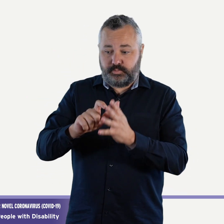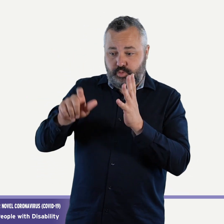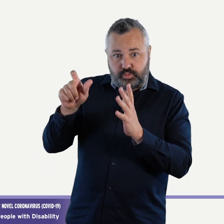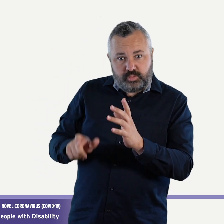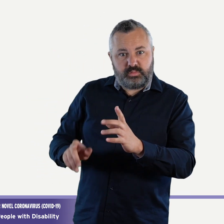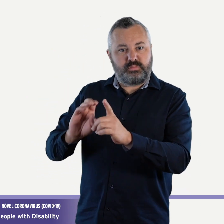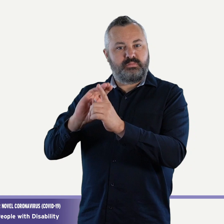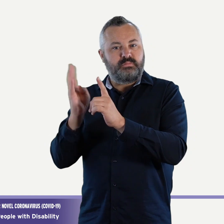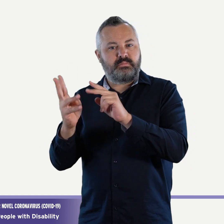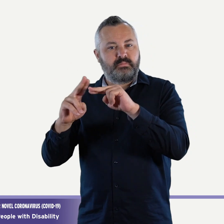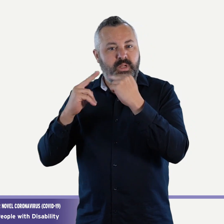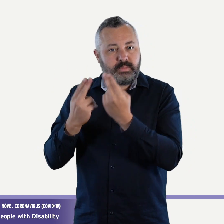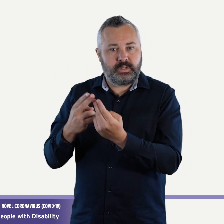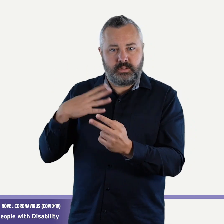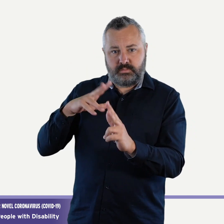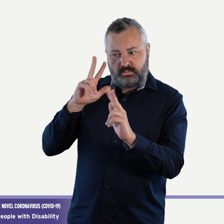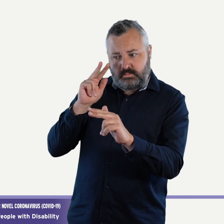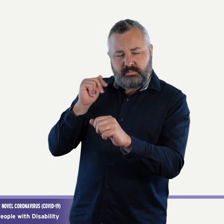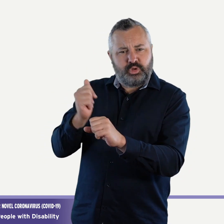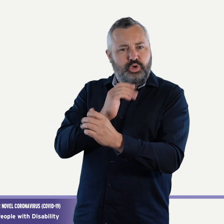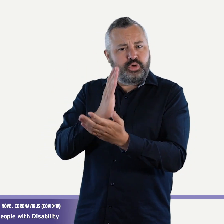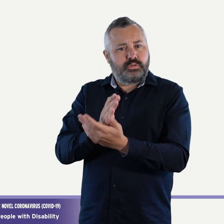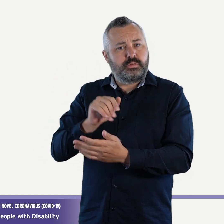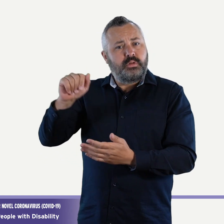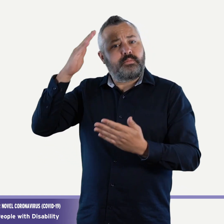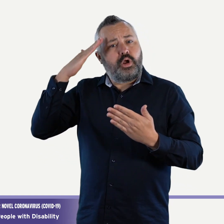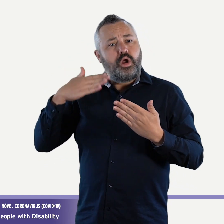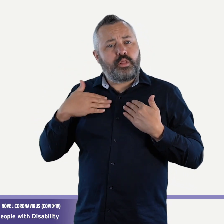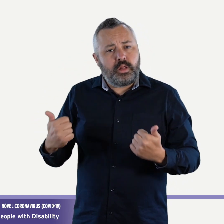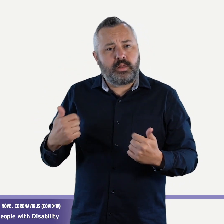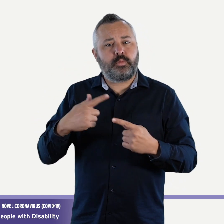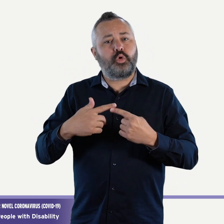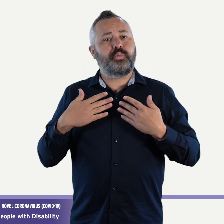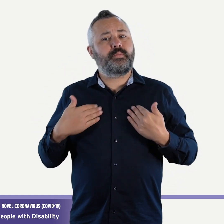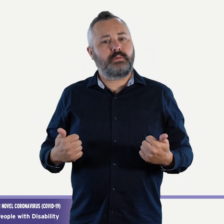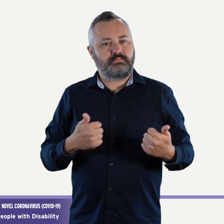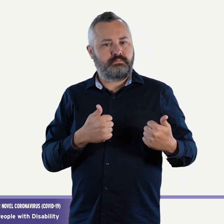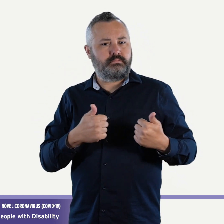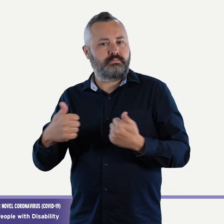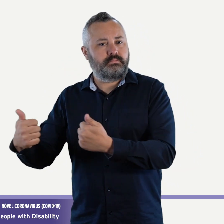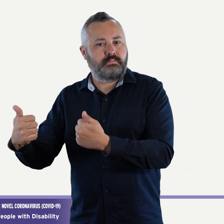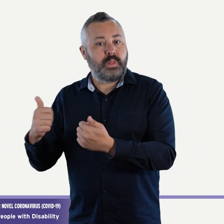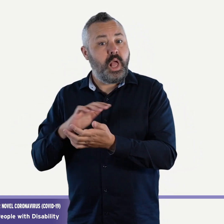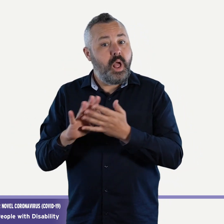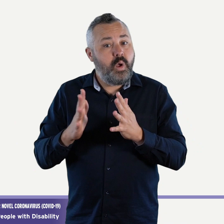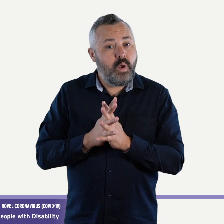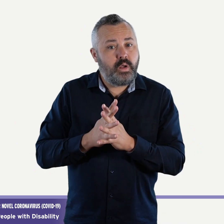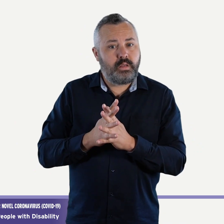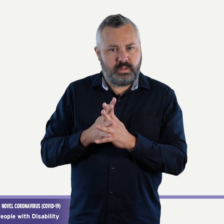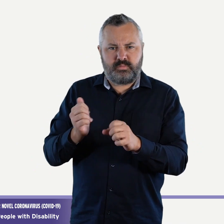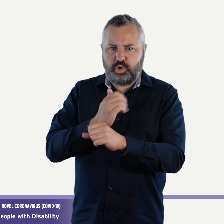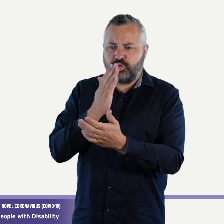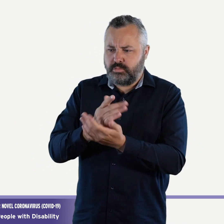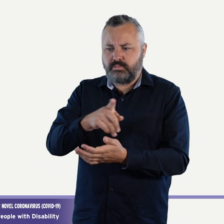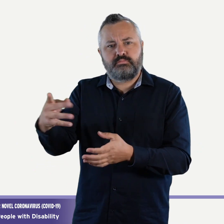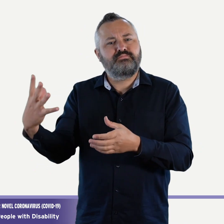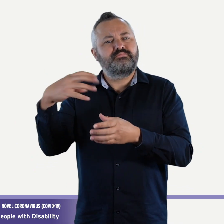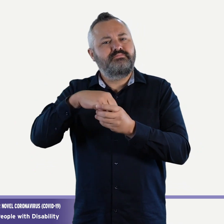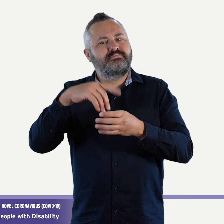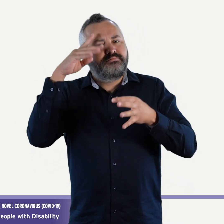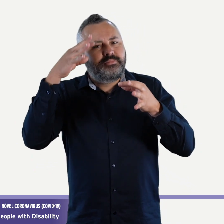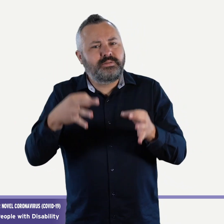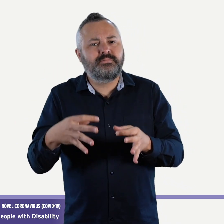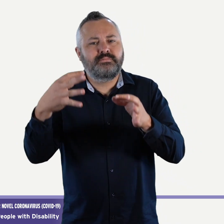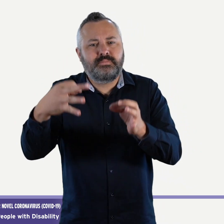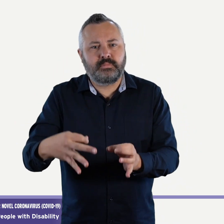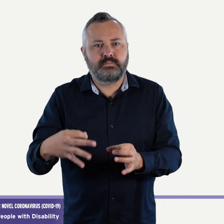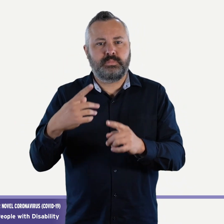Protect the mental health and wellbeing of people with disability and their families by involving them in decision